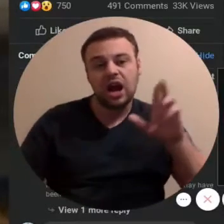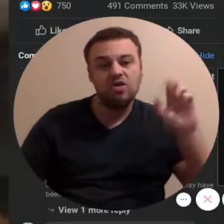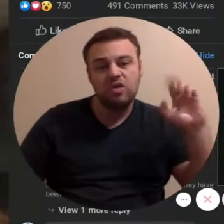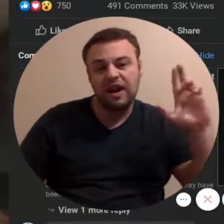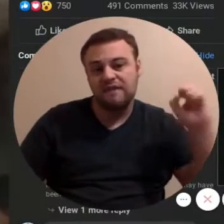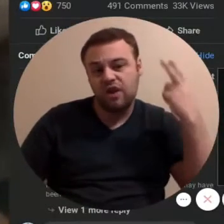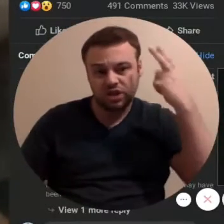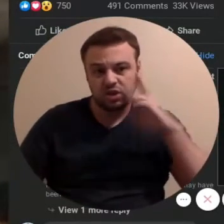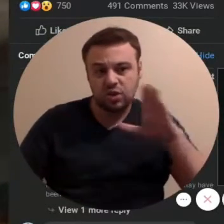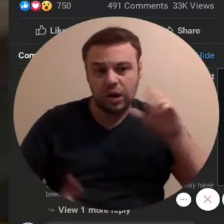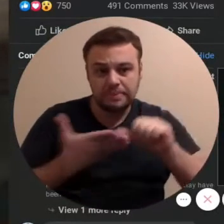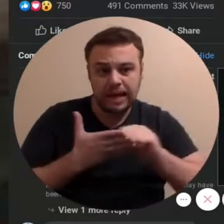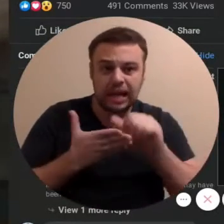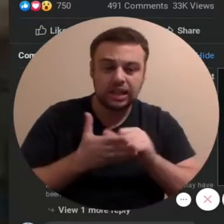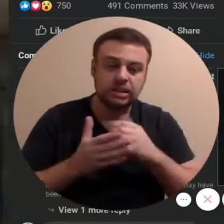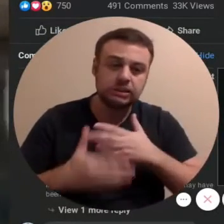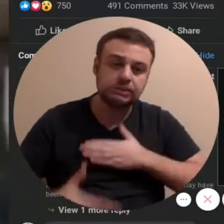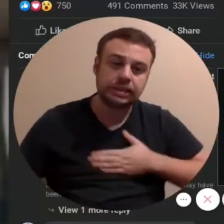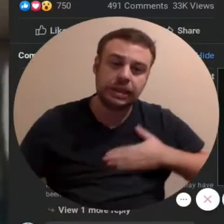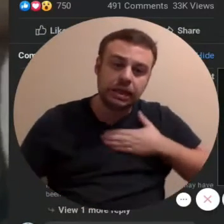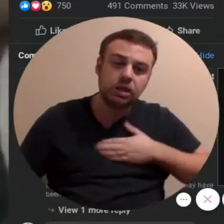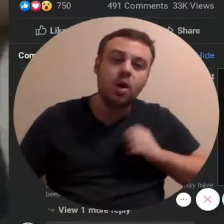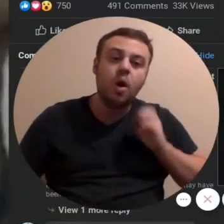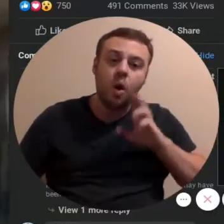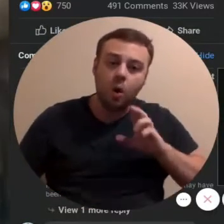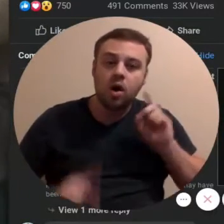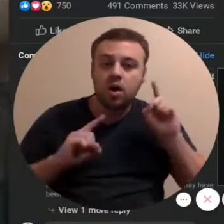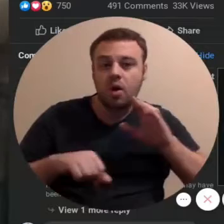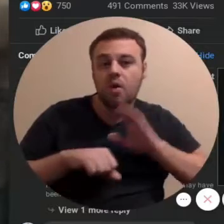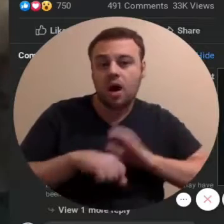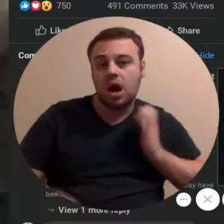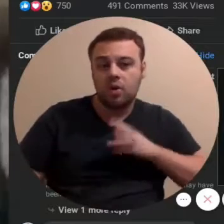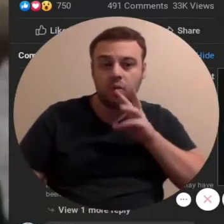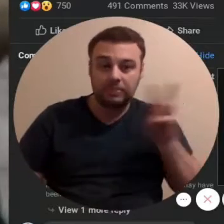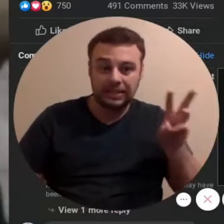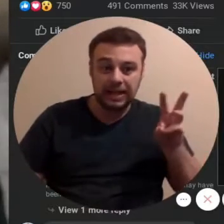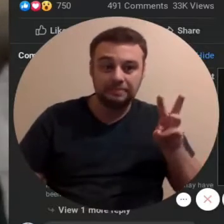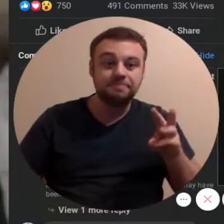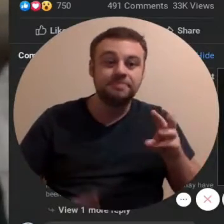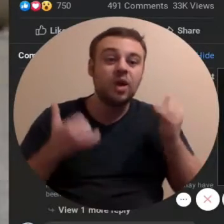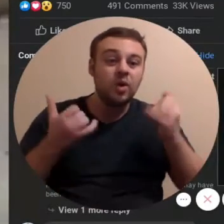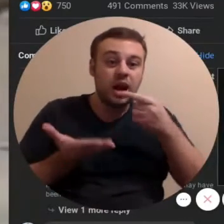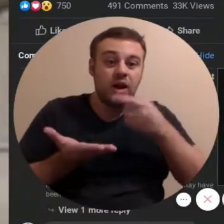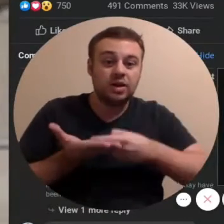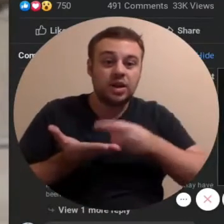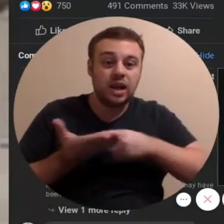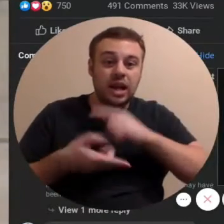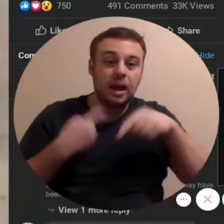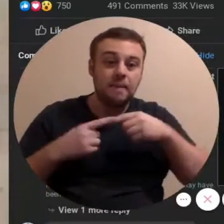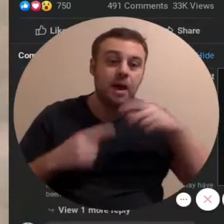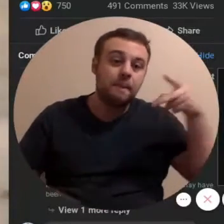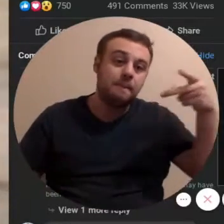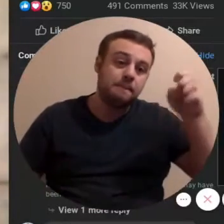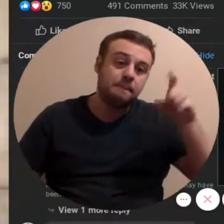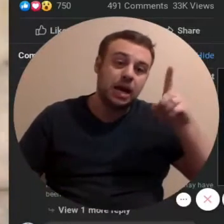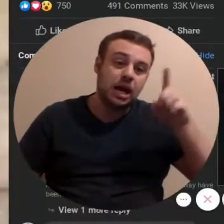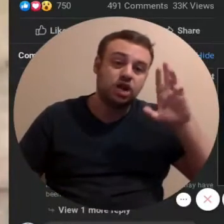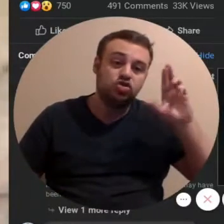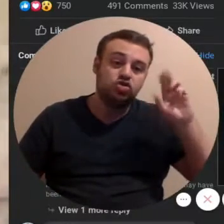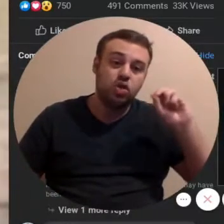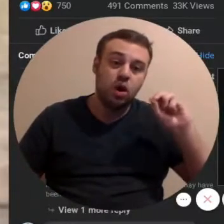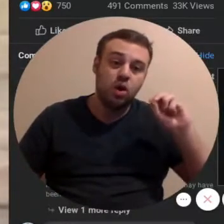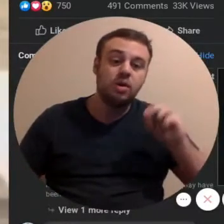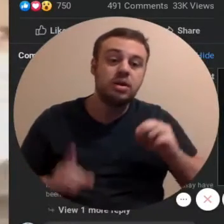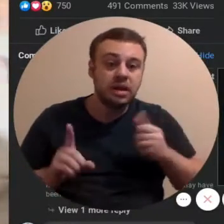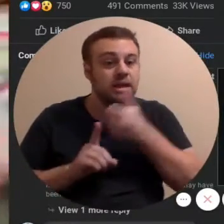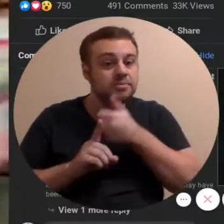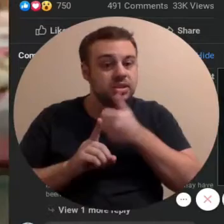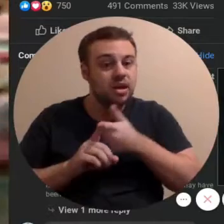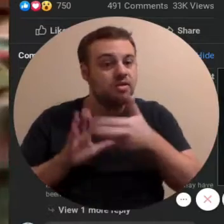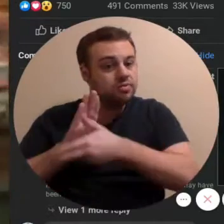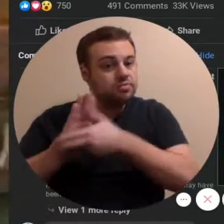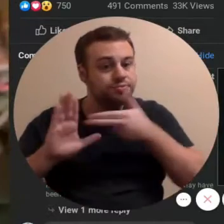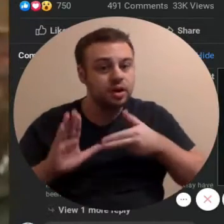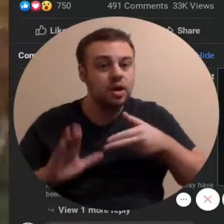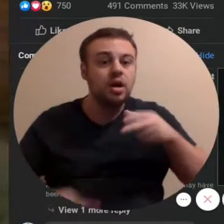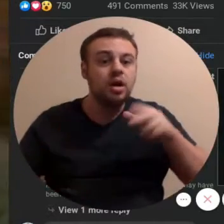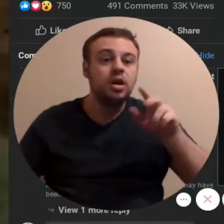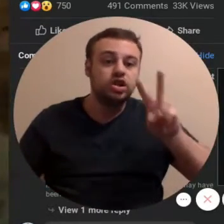Utah's Hogle Zoo. So, we are talking about Pedro, the sloth. He's a 2-toed sloth. We have cute Julie here,